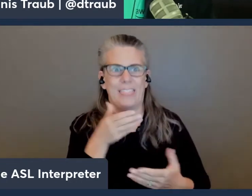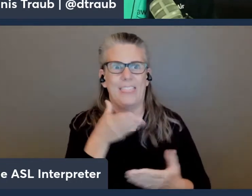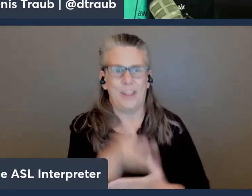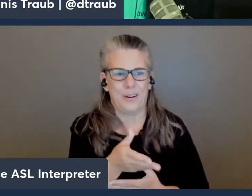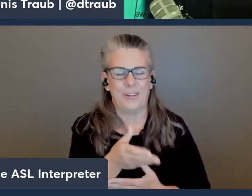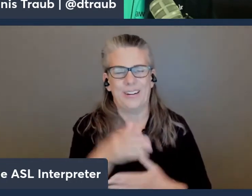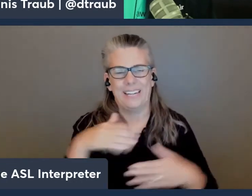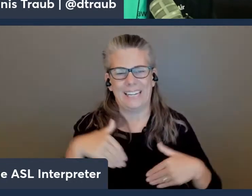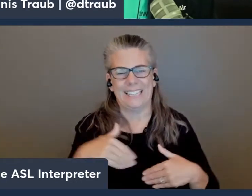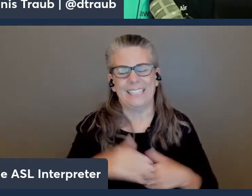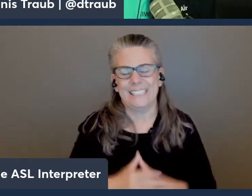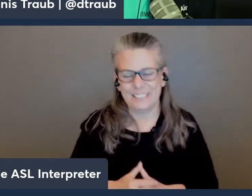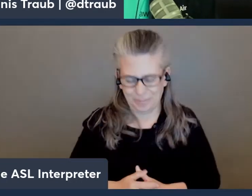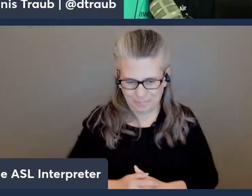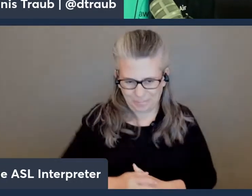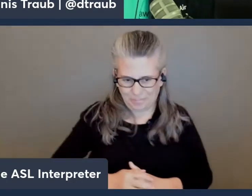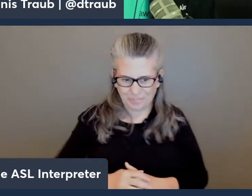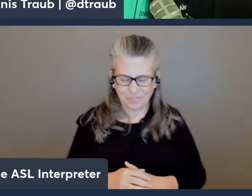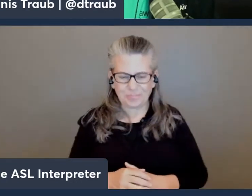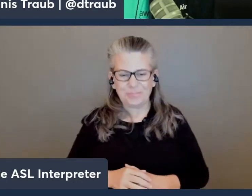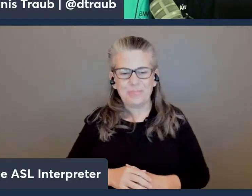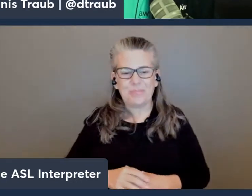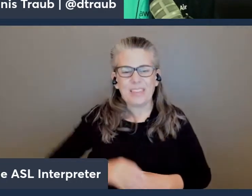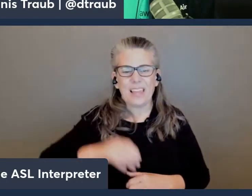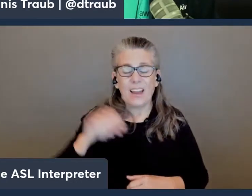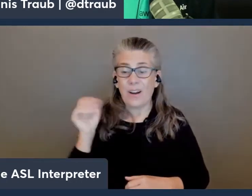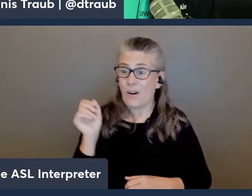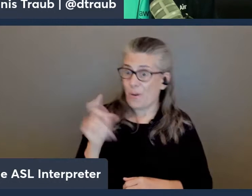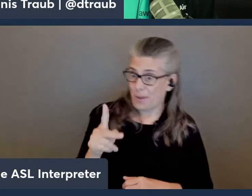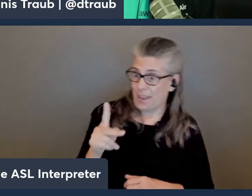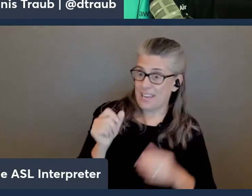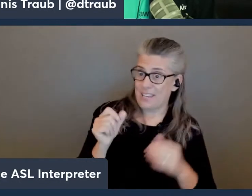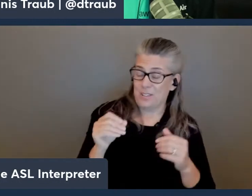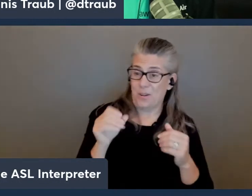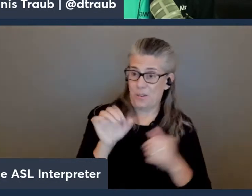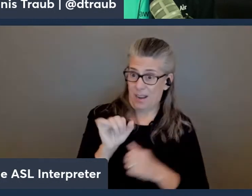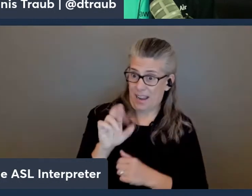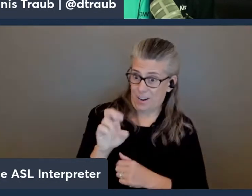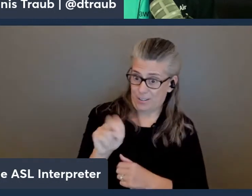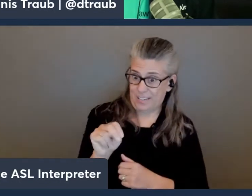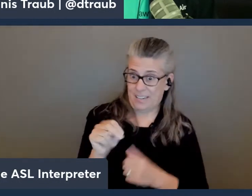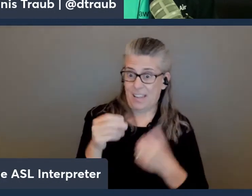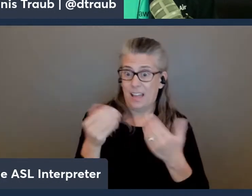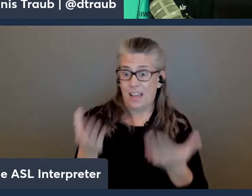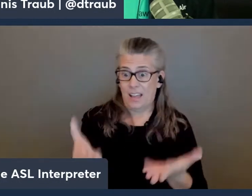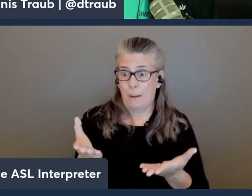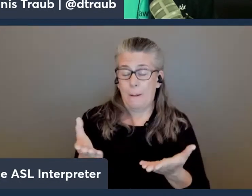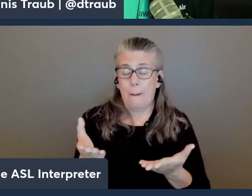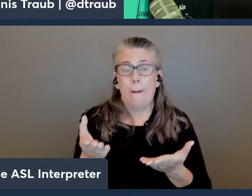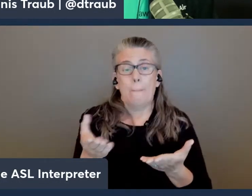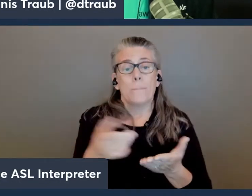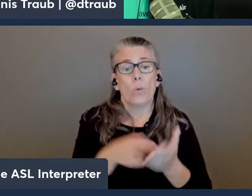So, okay, let's get to it. Aaron, what was the problem you were solving?